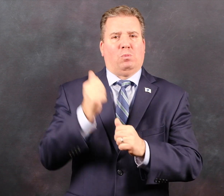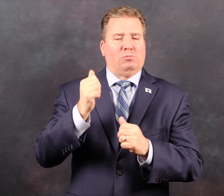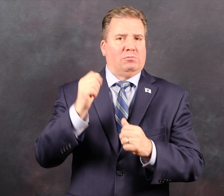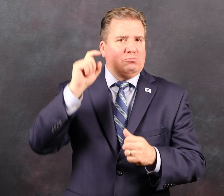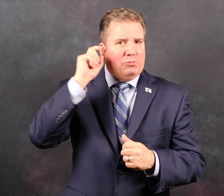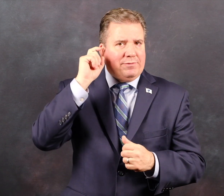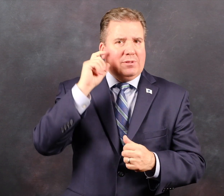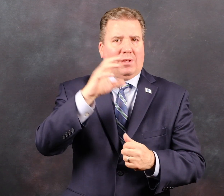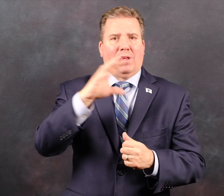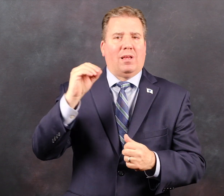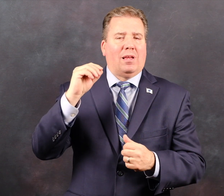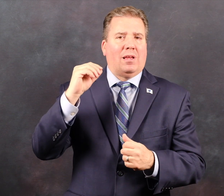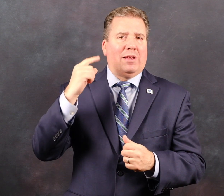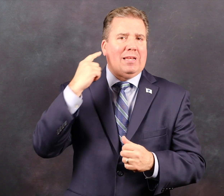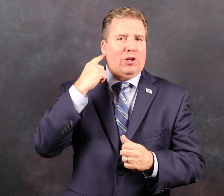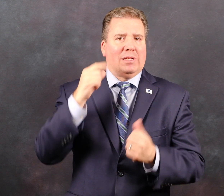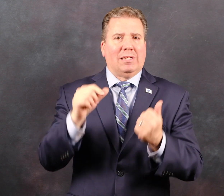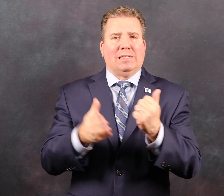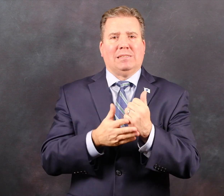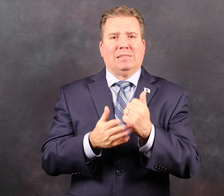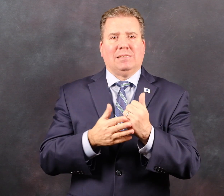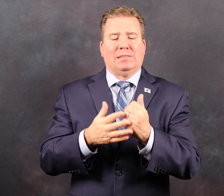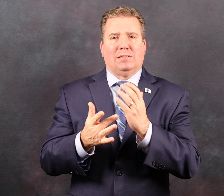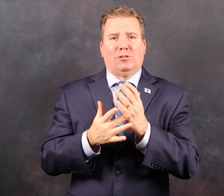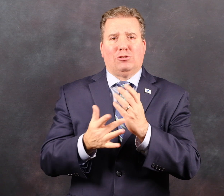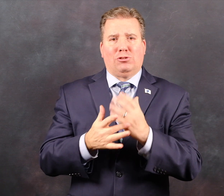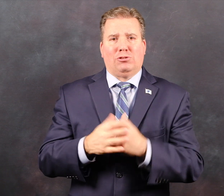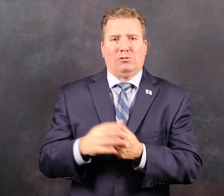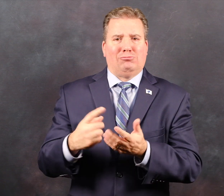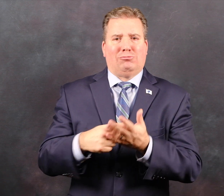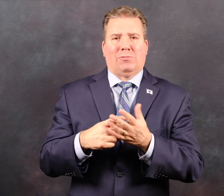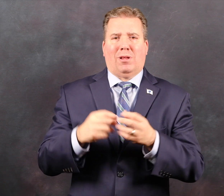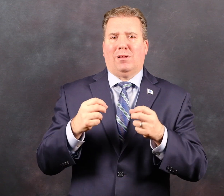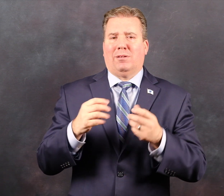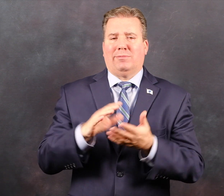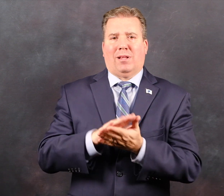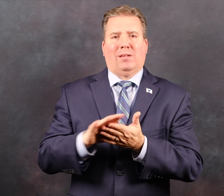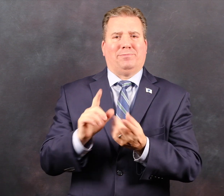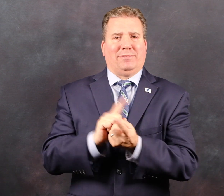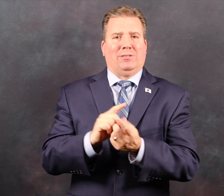Feedback and discussions centered around hearing aids and hearing assistive technology.